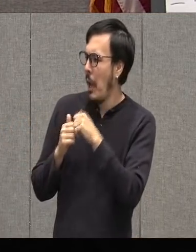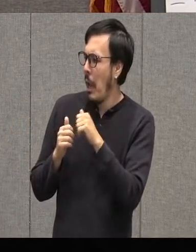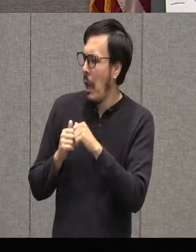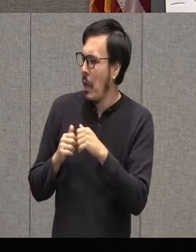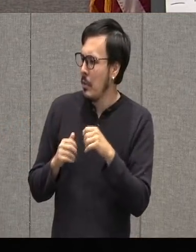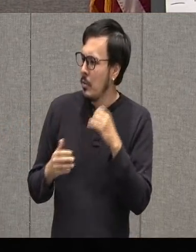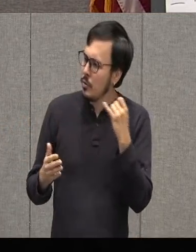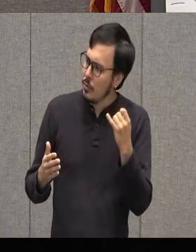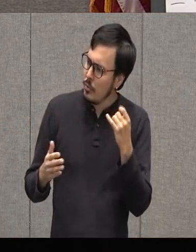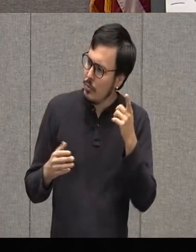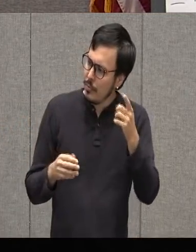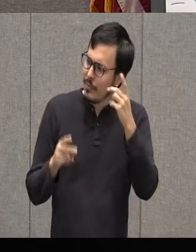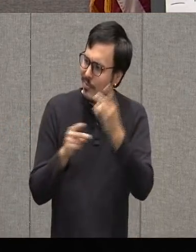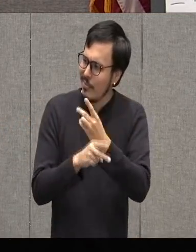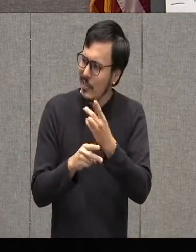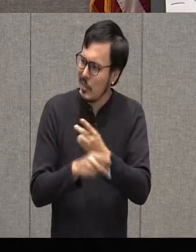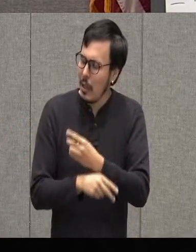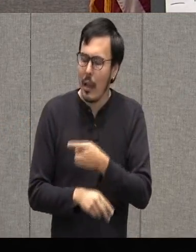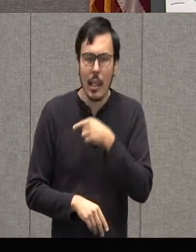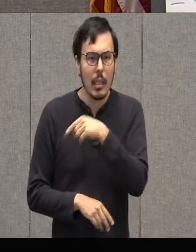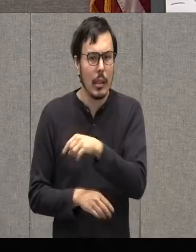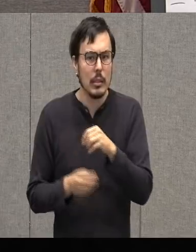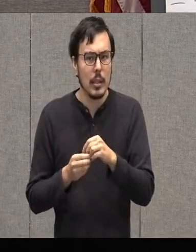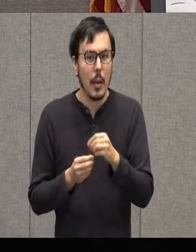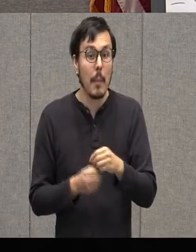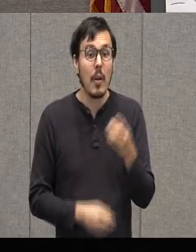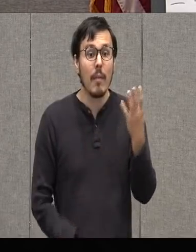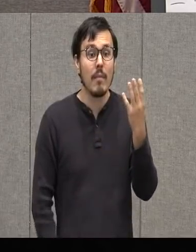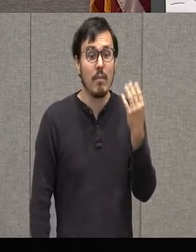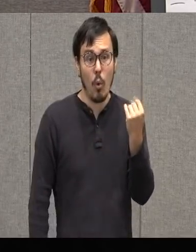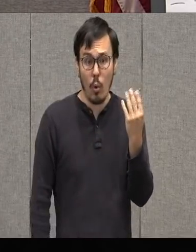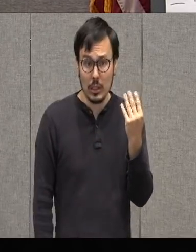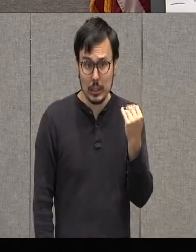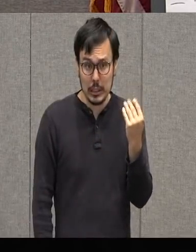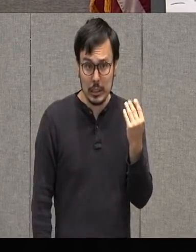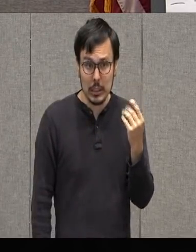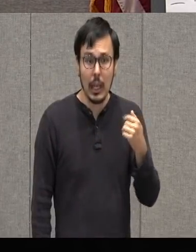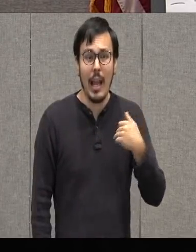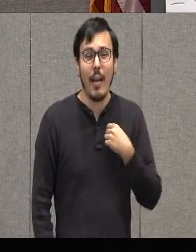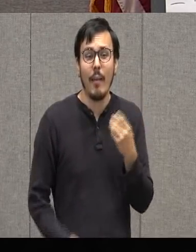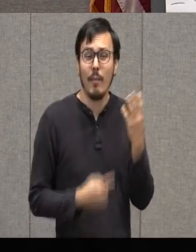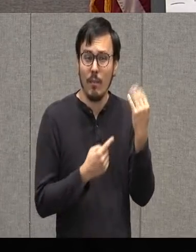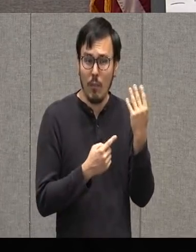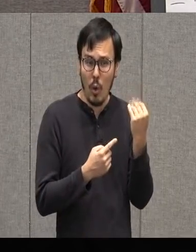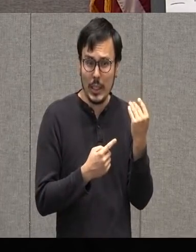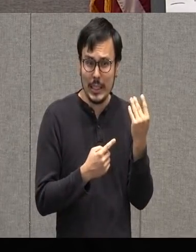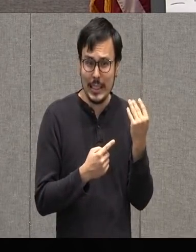I have 14 even pairs, and one more.